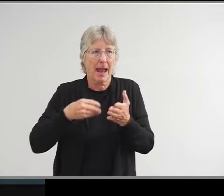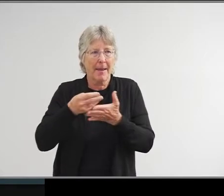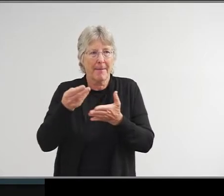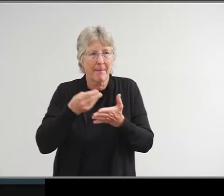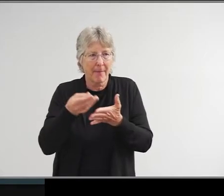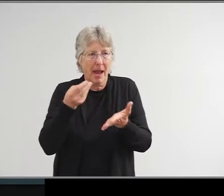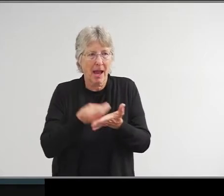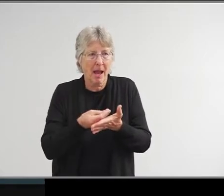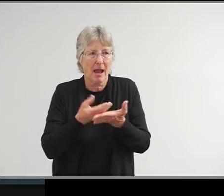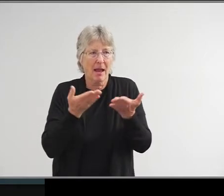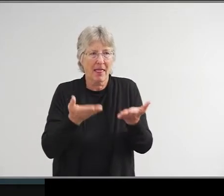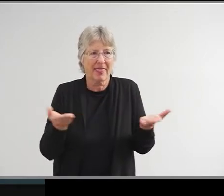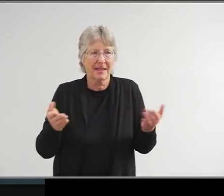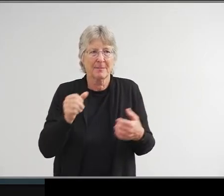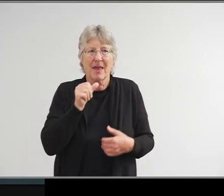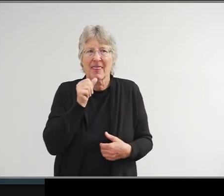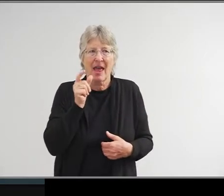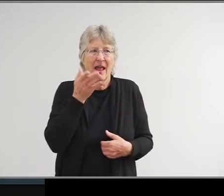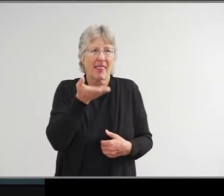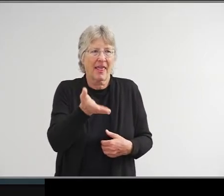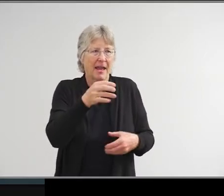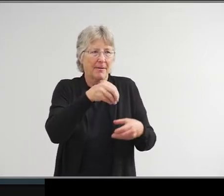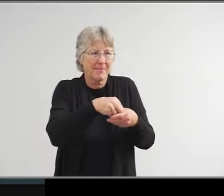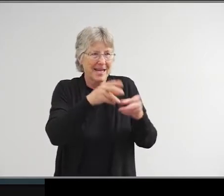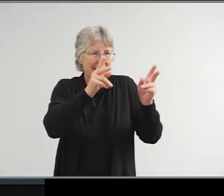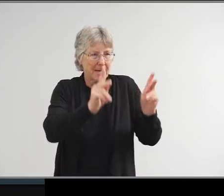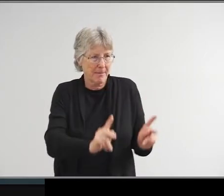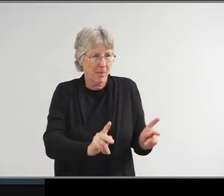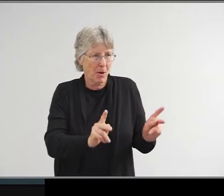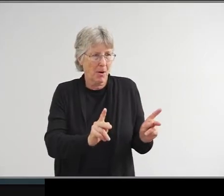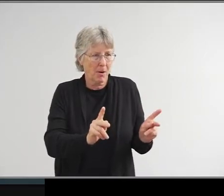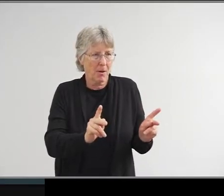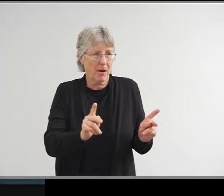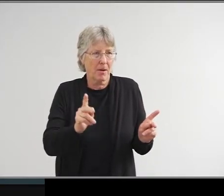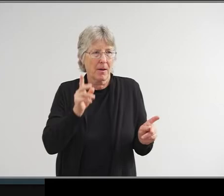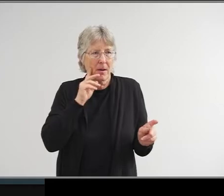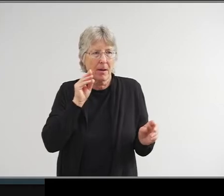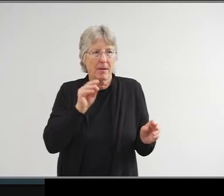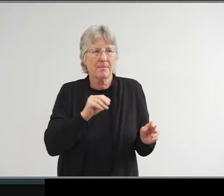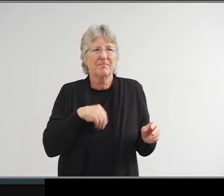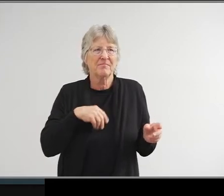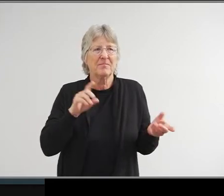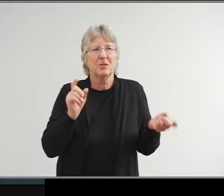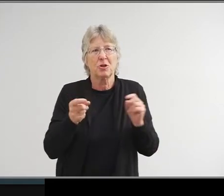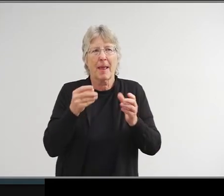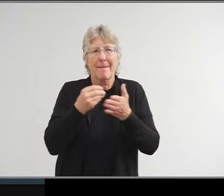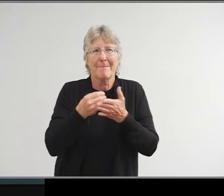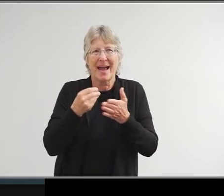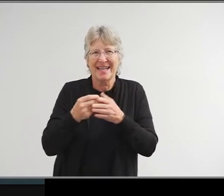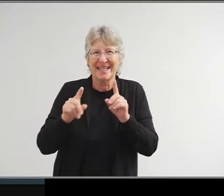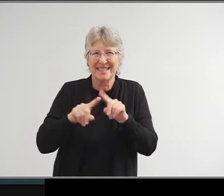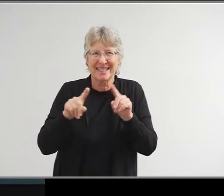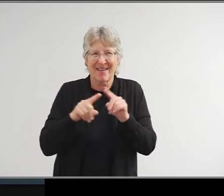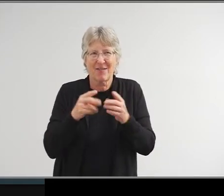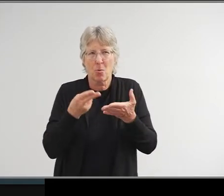because they're not in person. They're redeploying that money to other resources that students can access online.